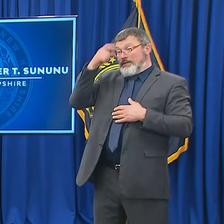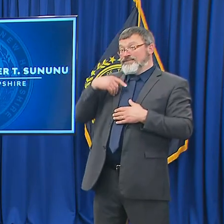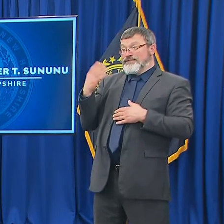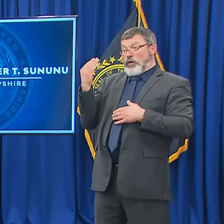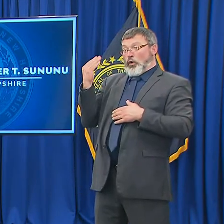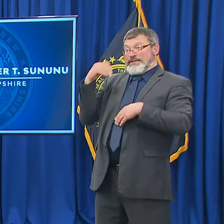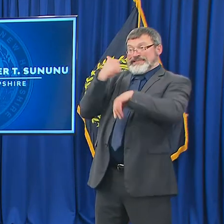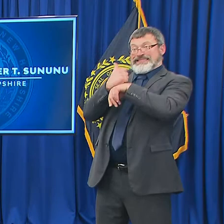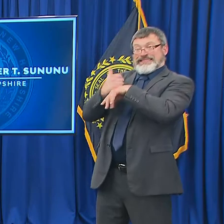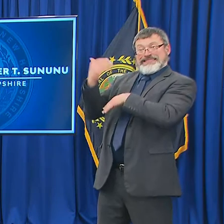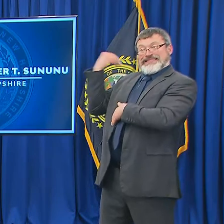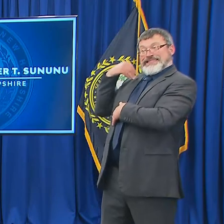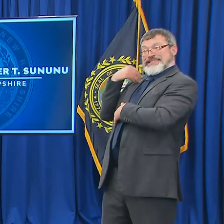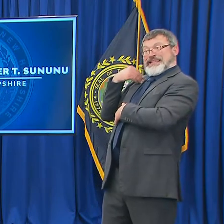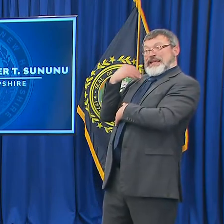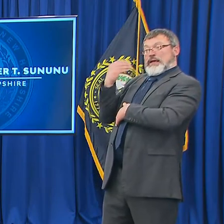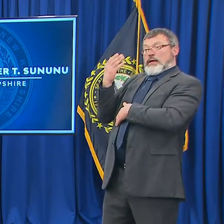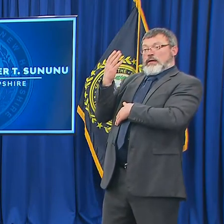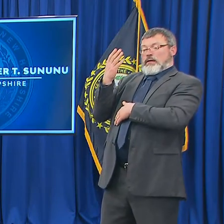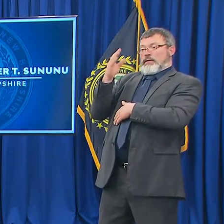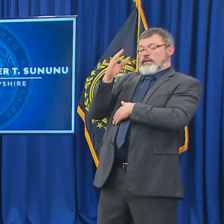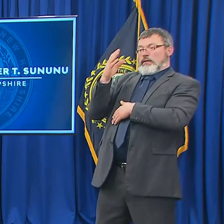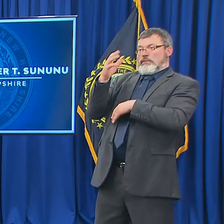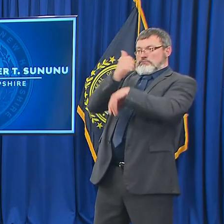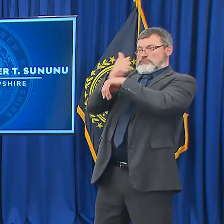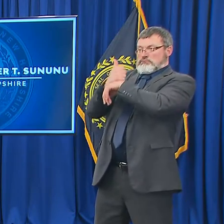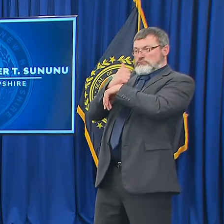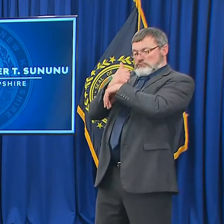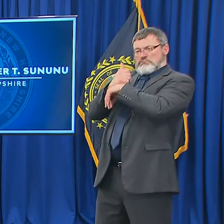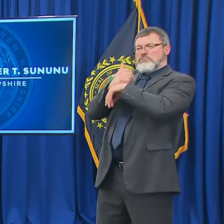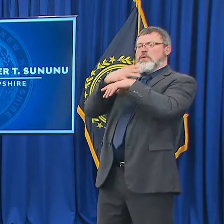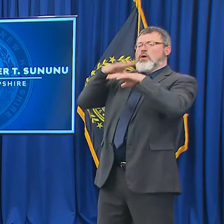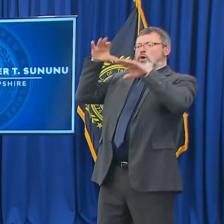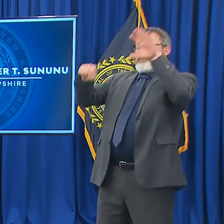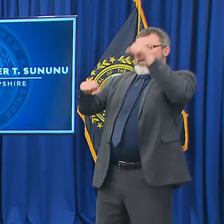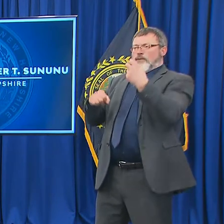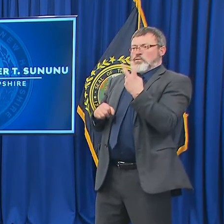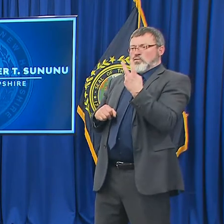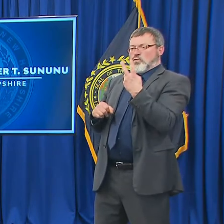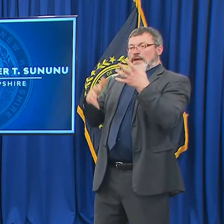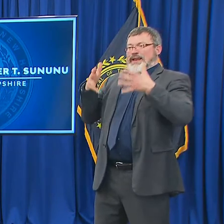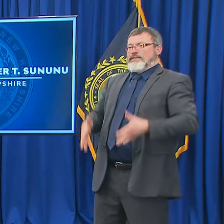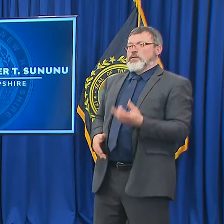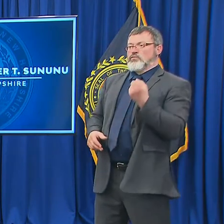but that is changing very, very quickly. If we doubled our hospital capacity in two weeks